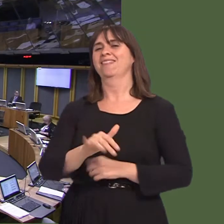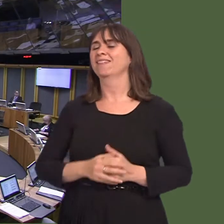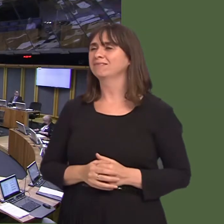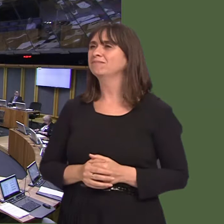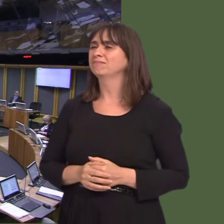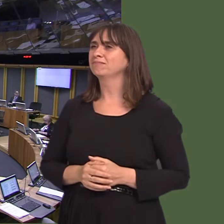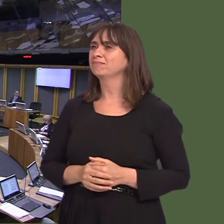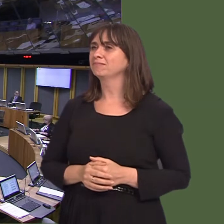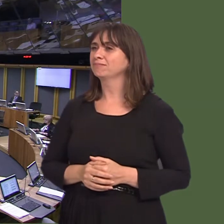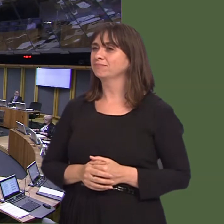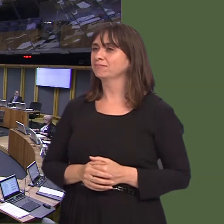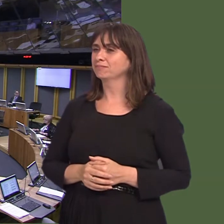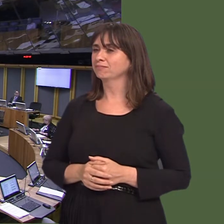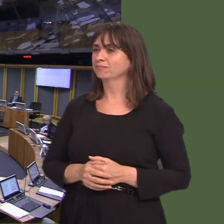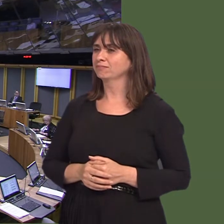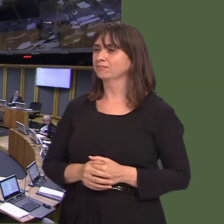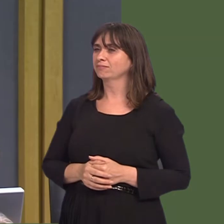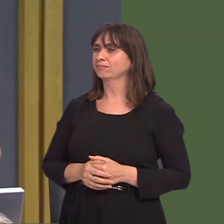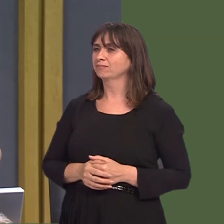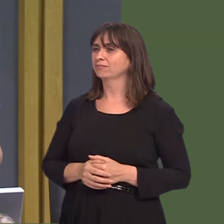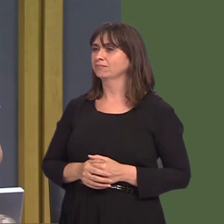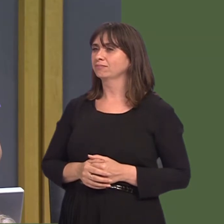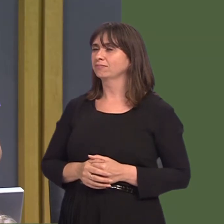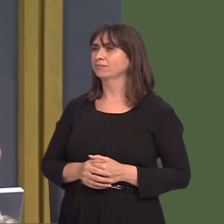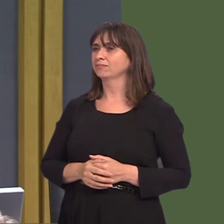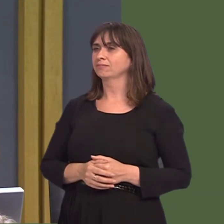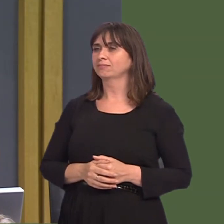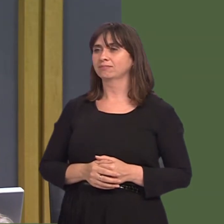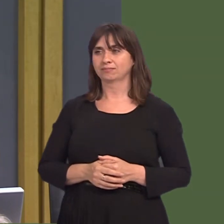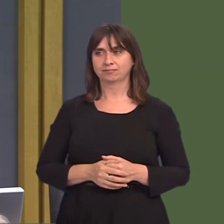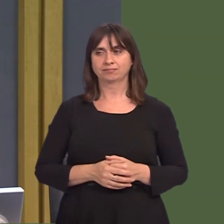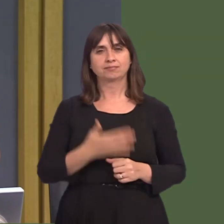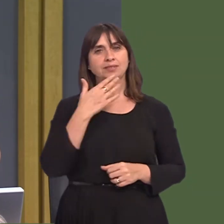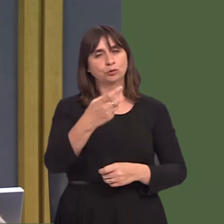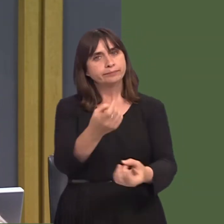A wnaiff y Prif Weinidog amlinellu polisi Llywodraeth Cymru ar ynni niwclear?